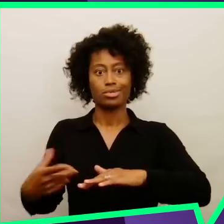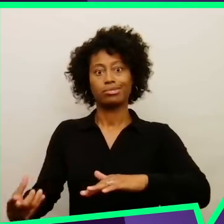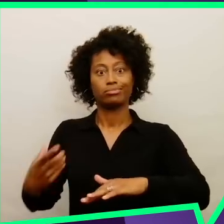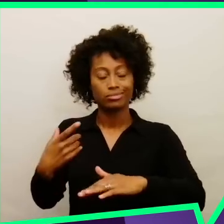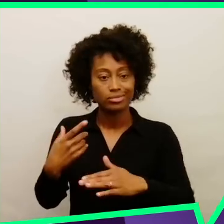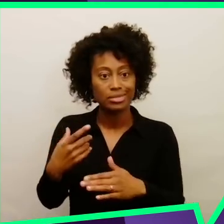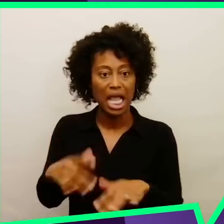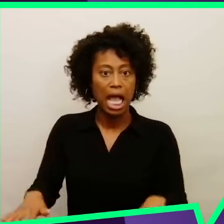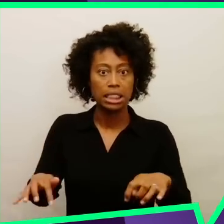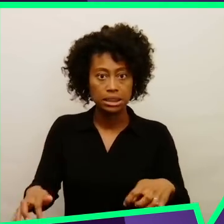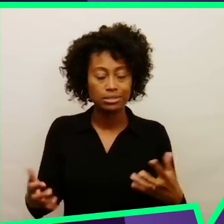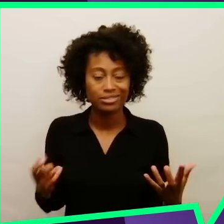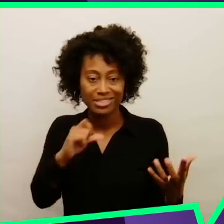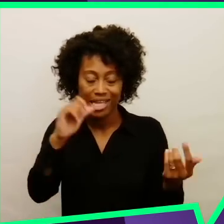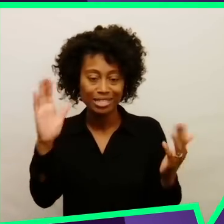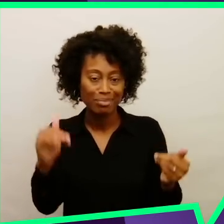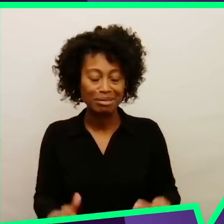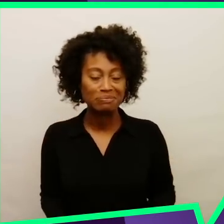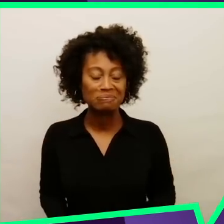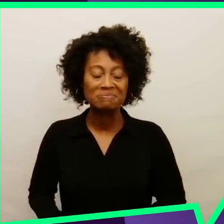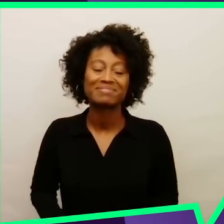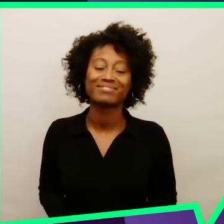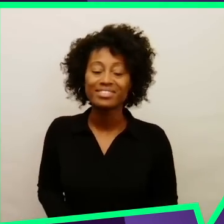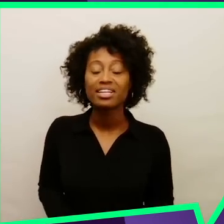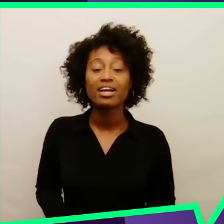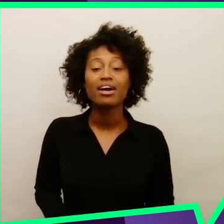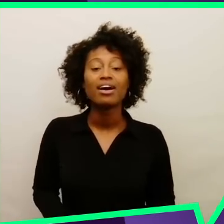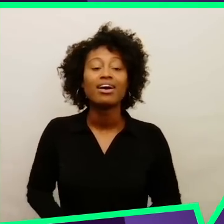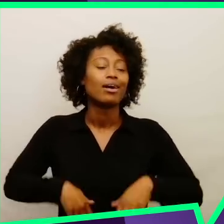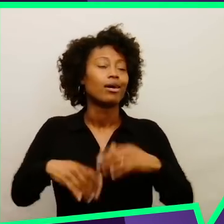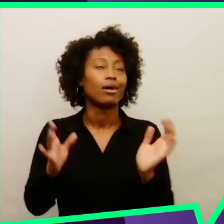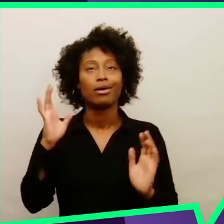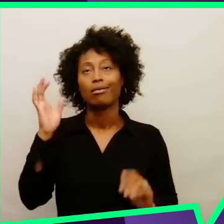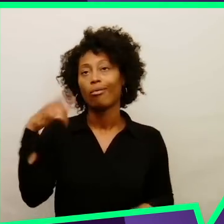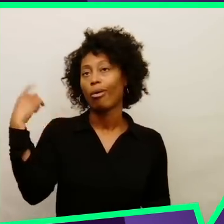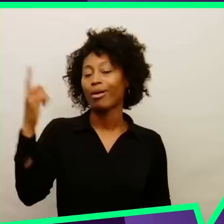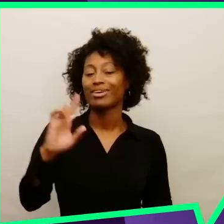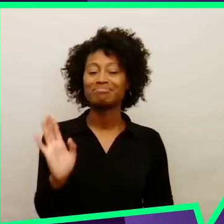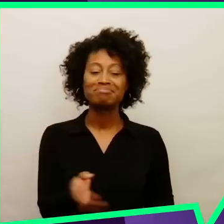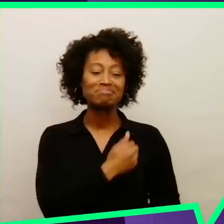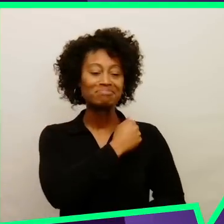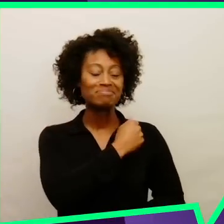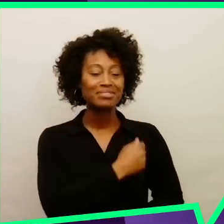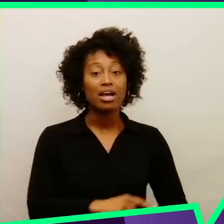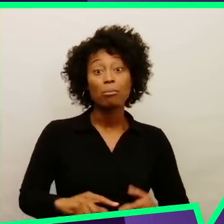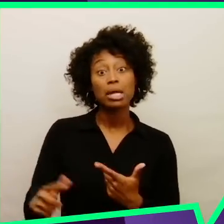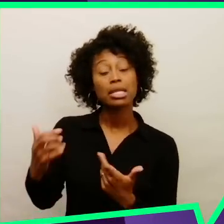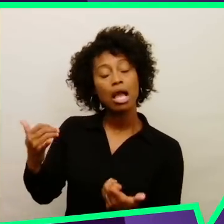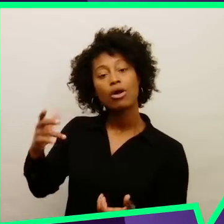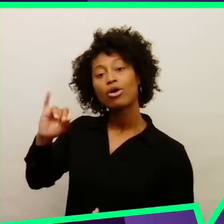OK, now, you're just talking crazy. But let's take a look. Here we are back with Jose, who's on that straightaway, gang.